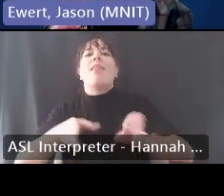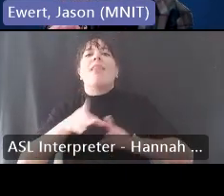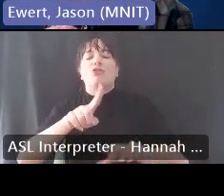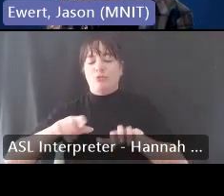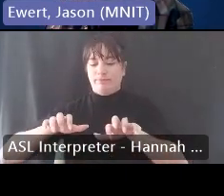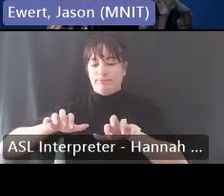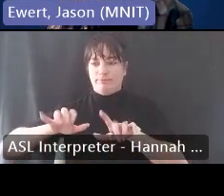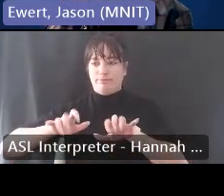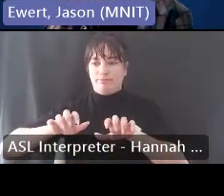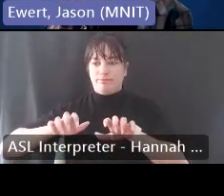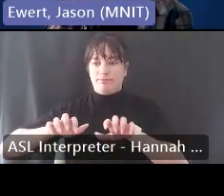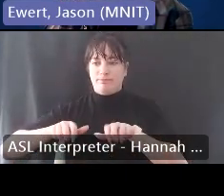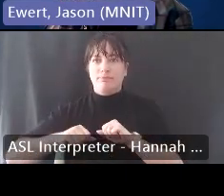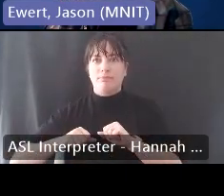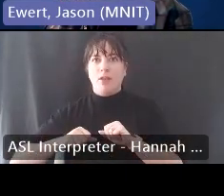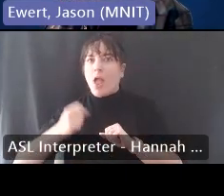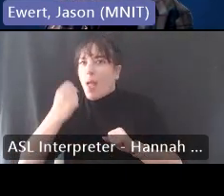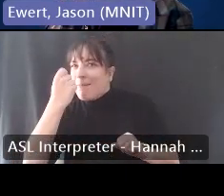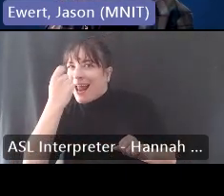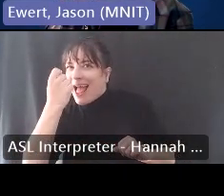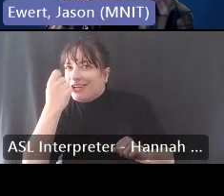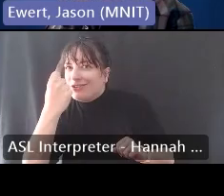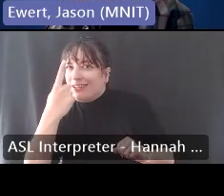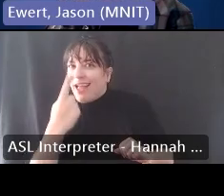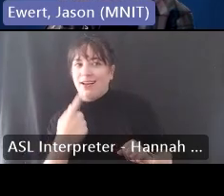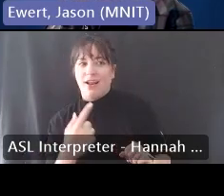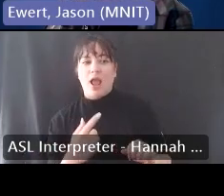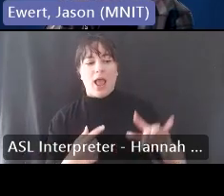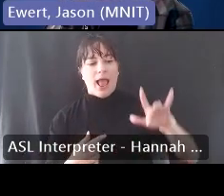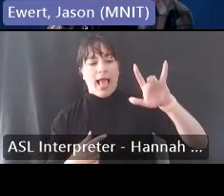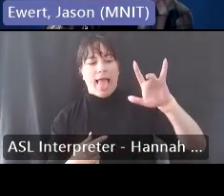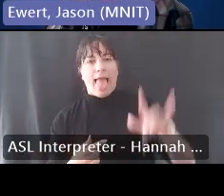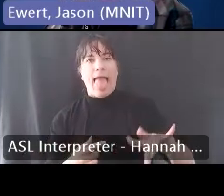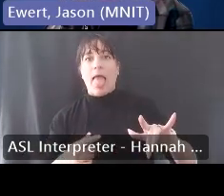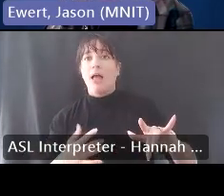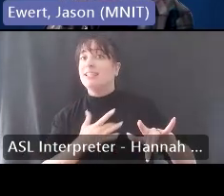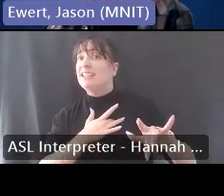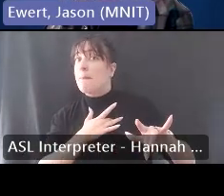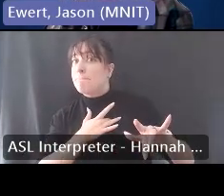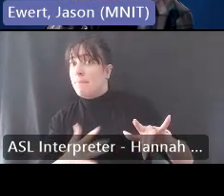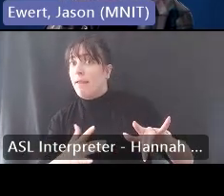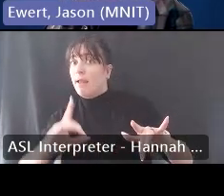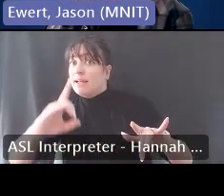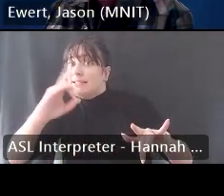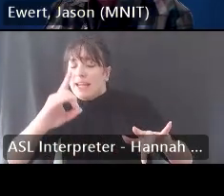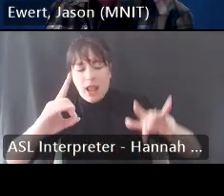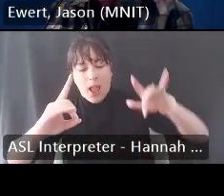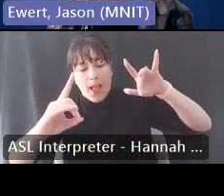But the D is a hotkey in NVDA. There are a lot of hotkeys in these applications.